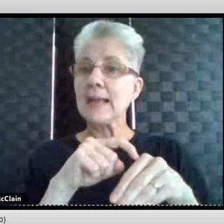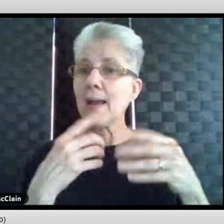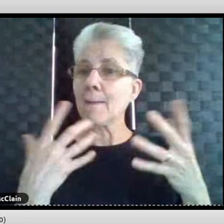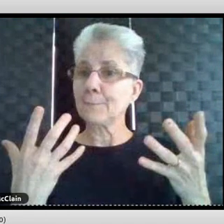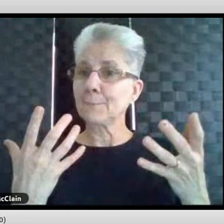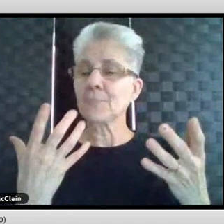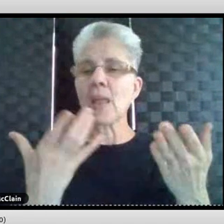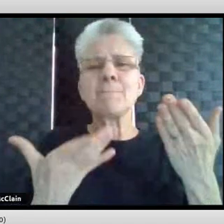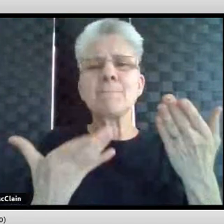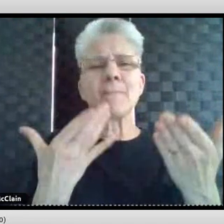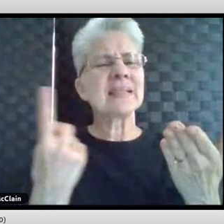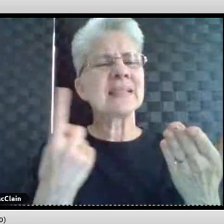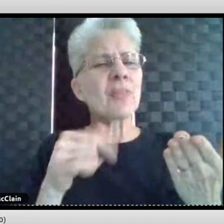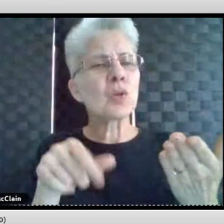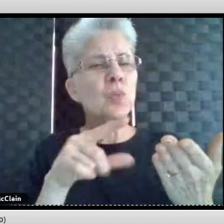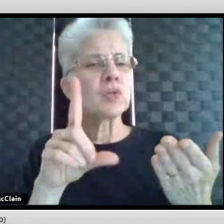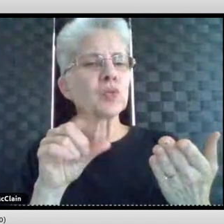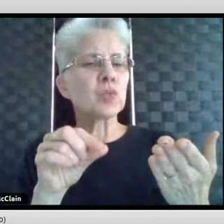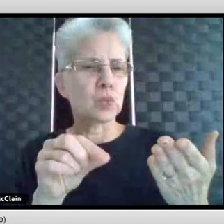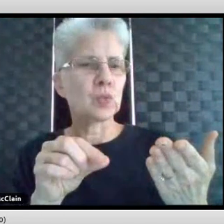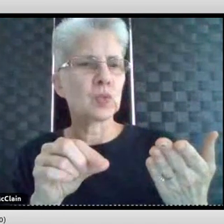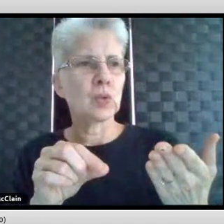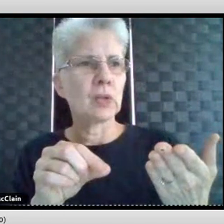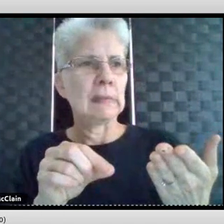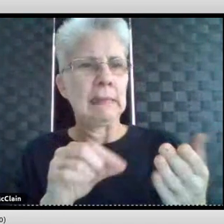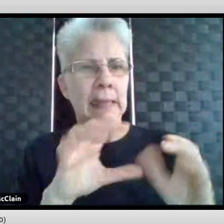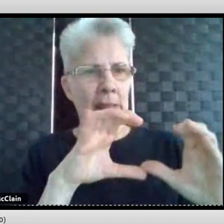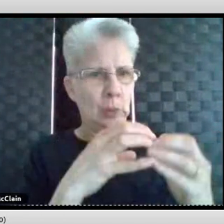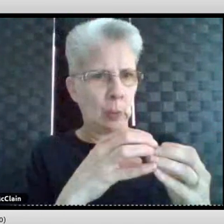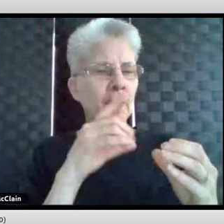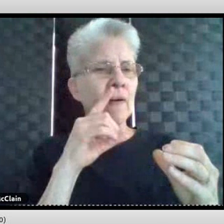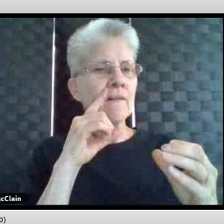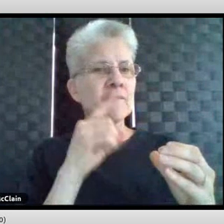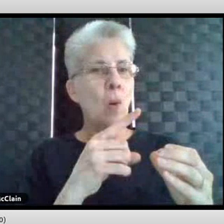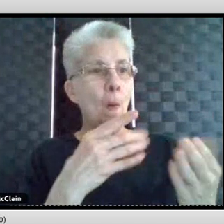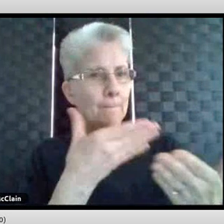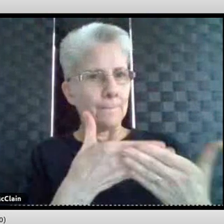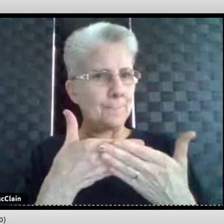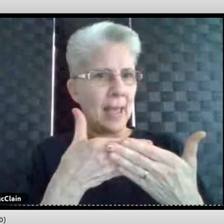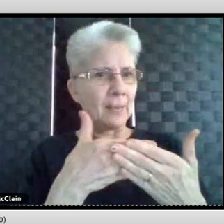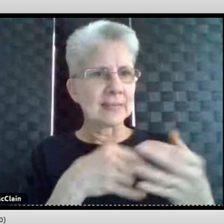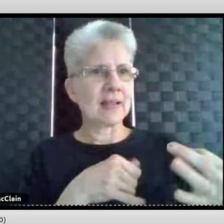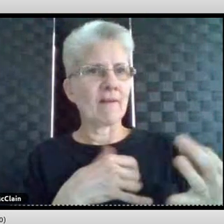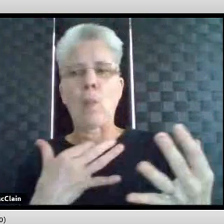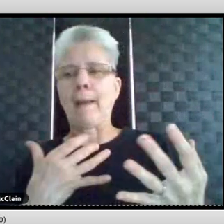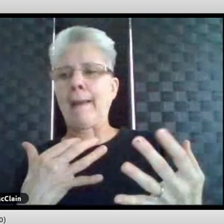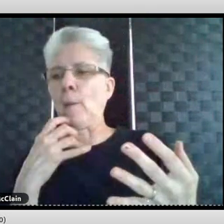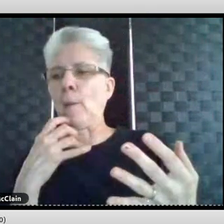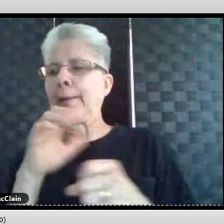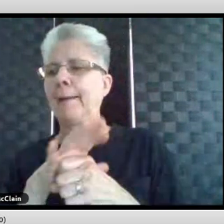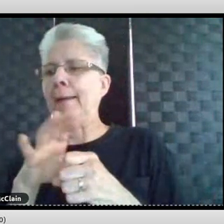Maybe there's something you can do in a niche market for babies rather than waiting until they're old enough for story time